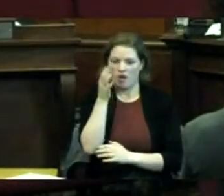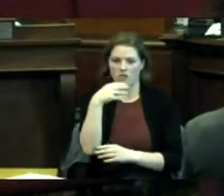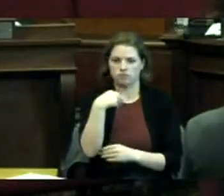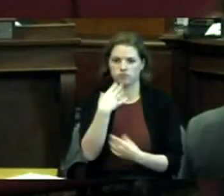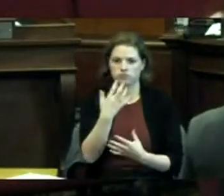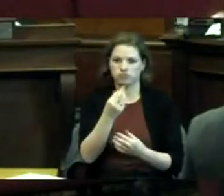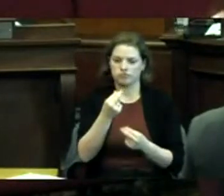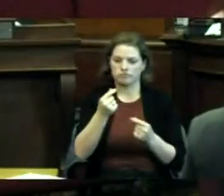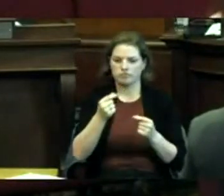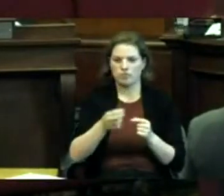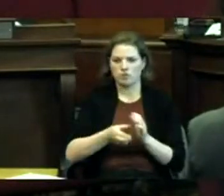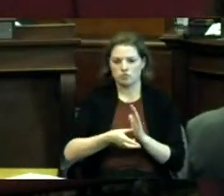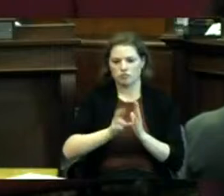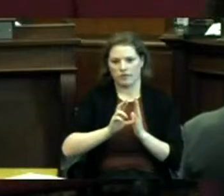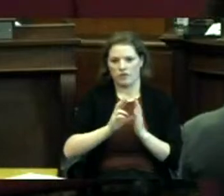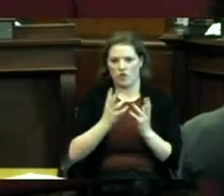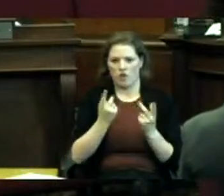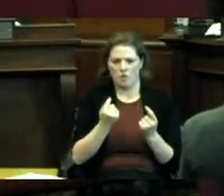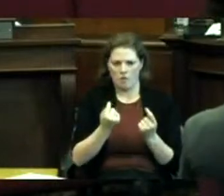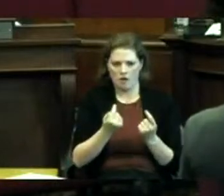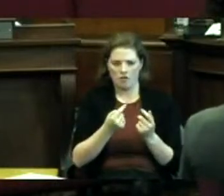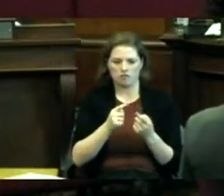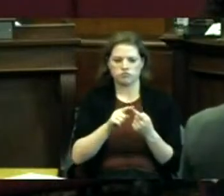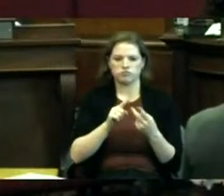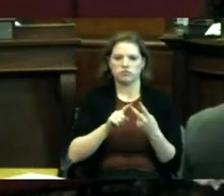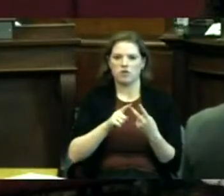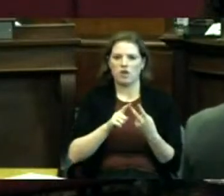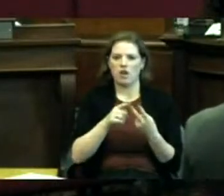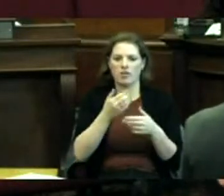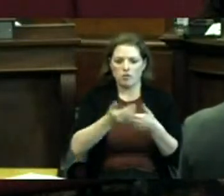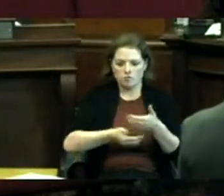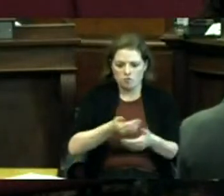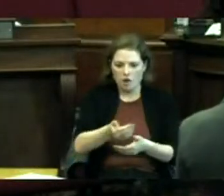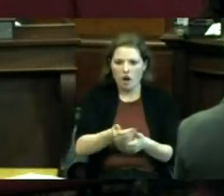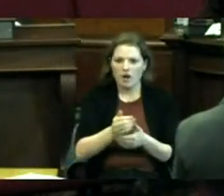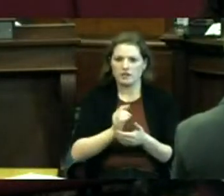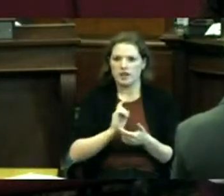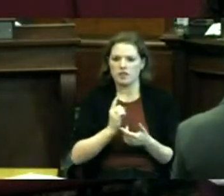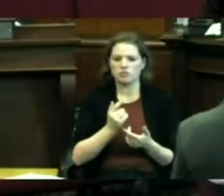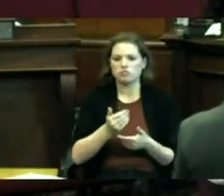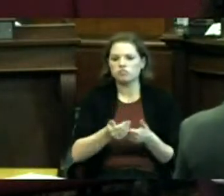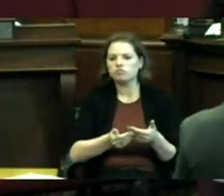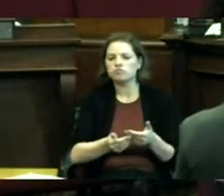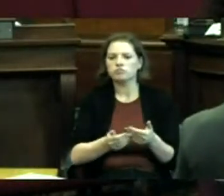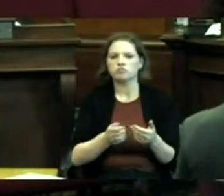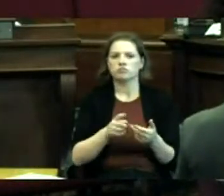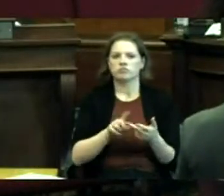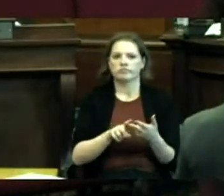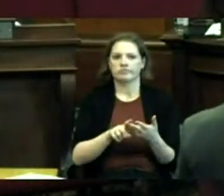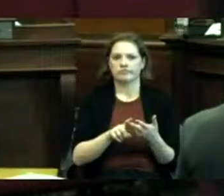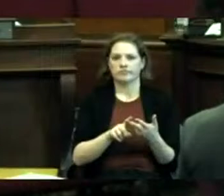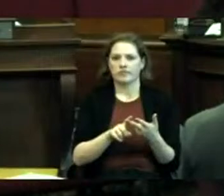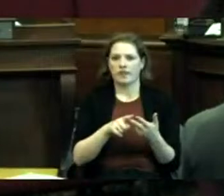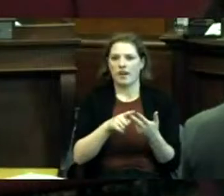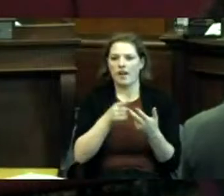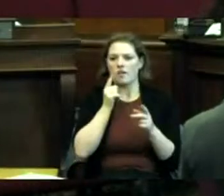Enhanced Surface Water Treatment Rule. My presentation I'm going to give you a quick overview of